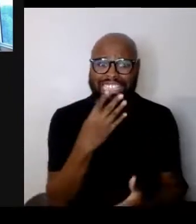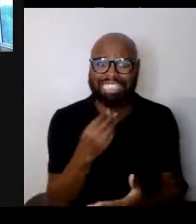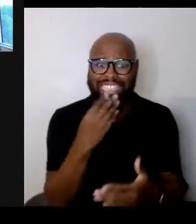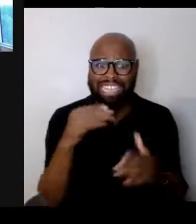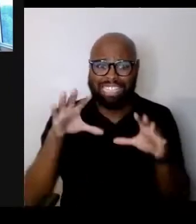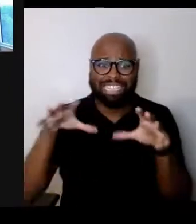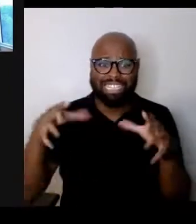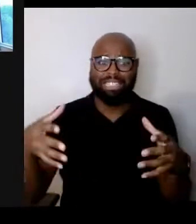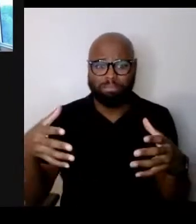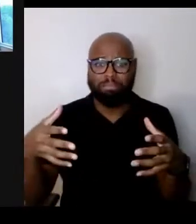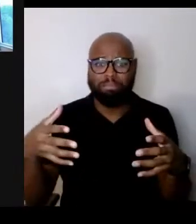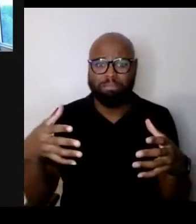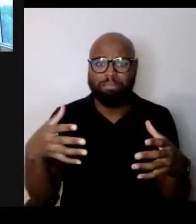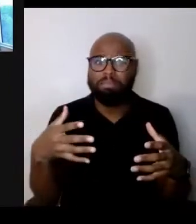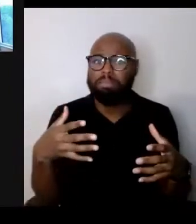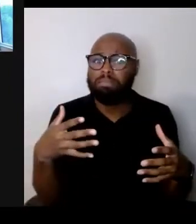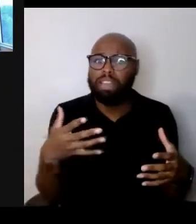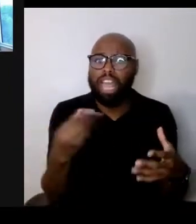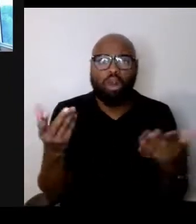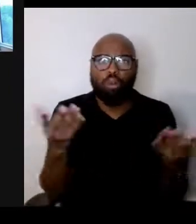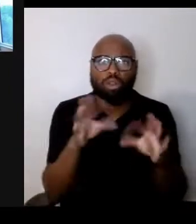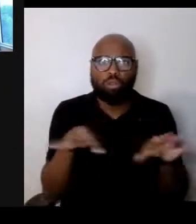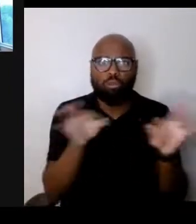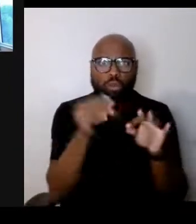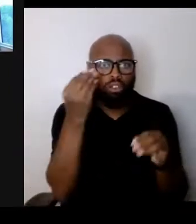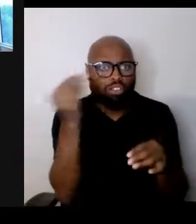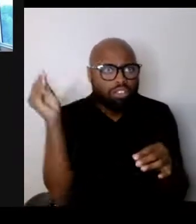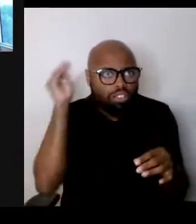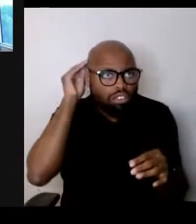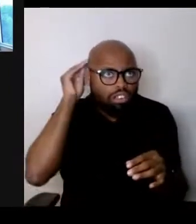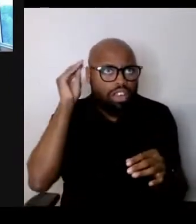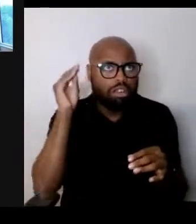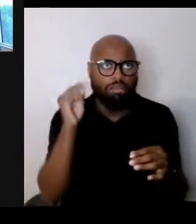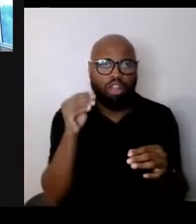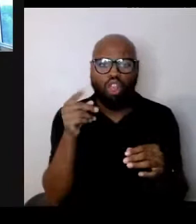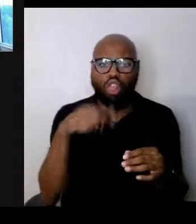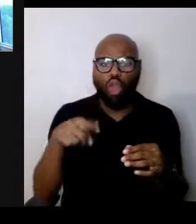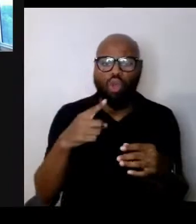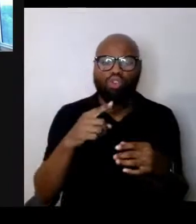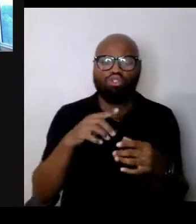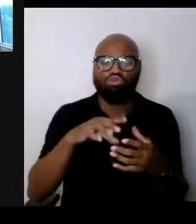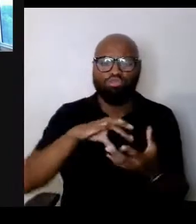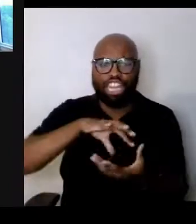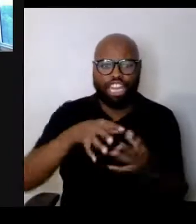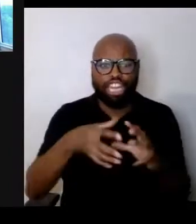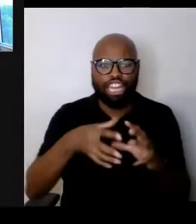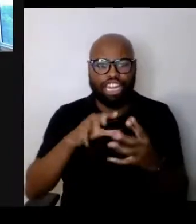and what is important for us to keep in mind about those intersections, Ravi. Thank you, Cristina.